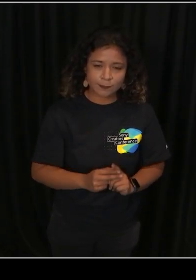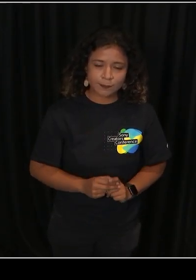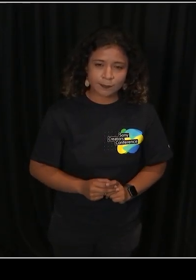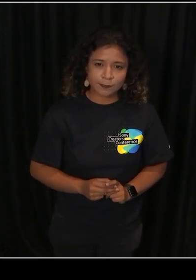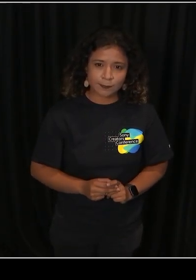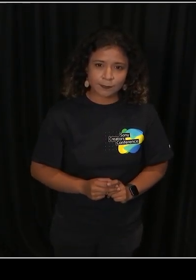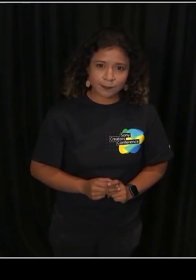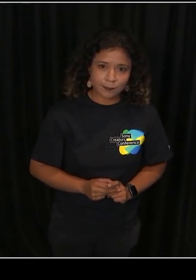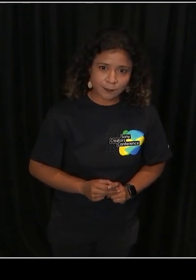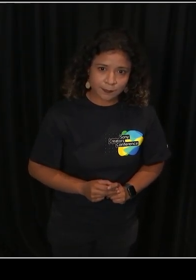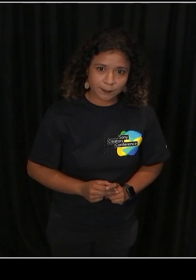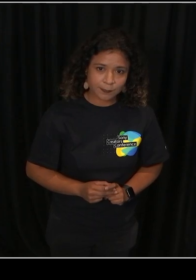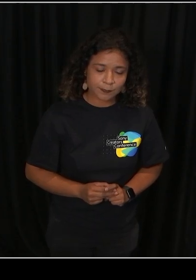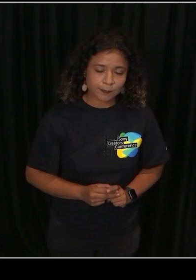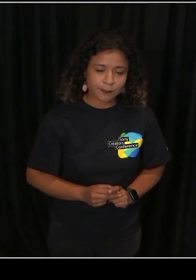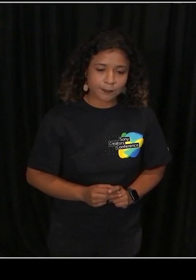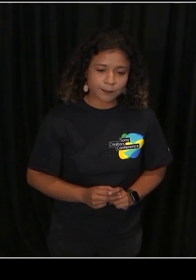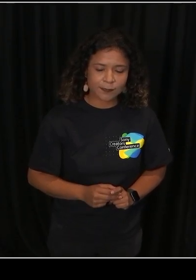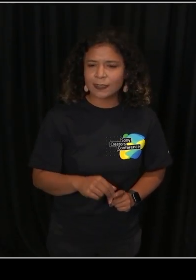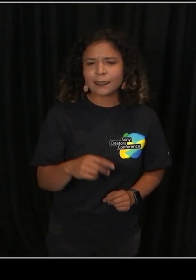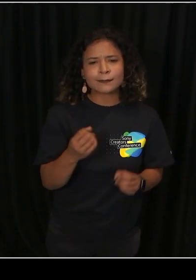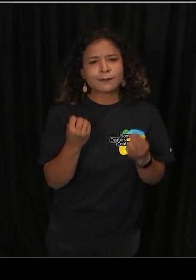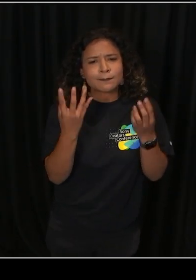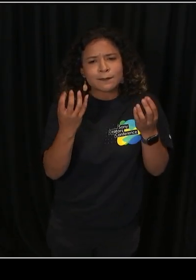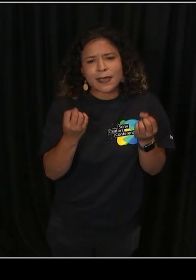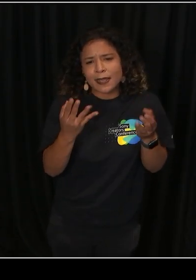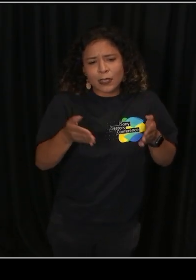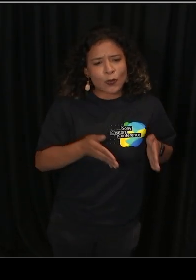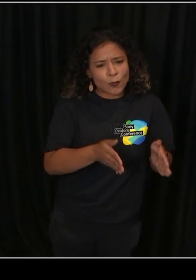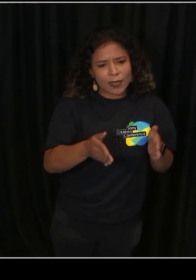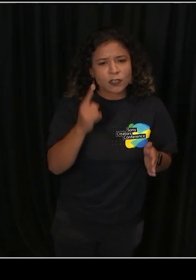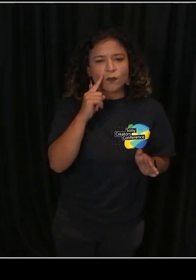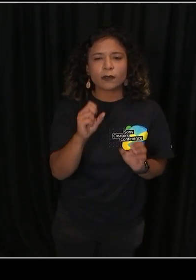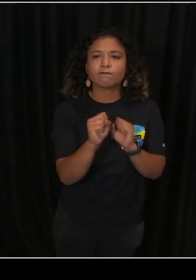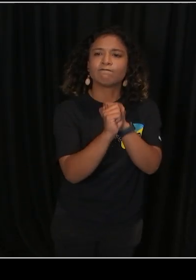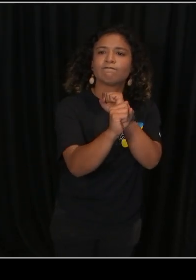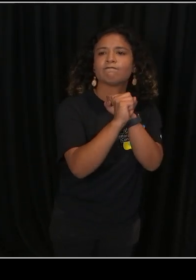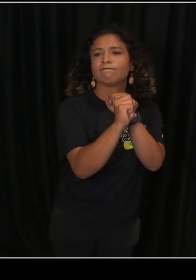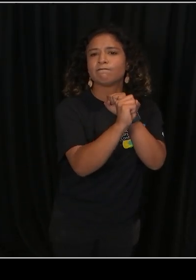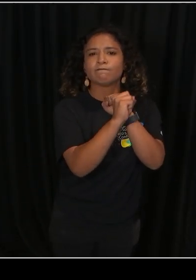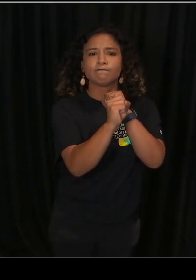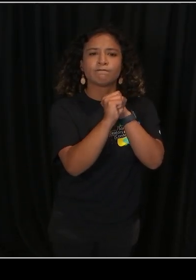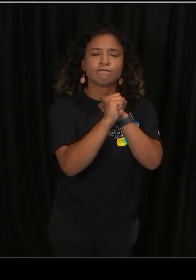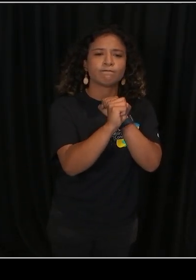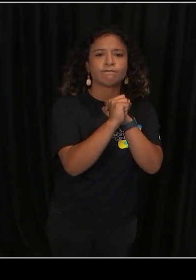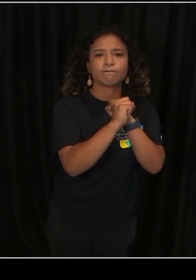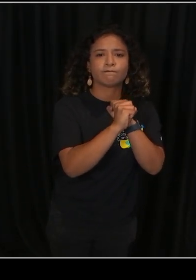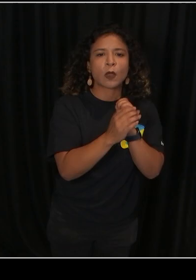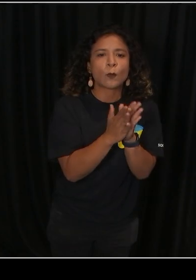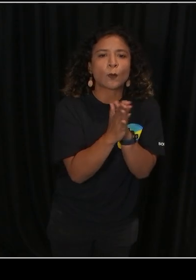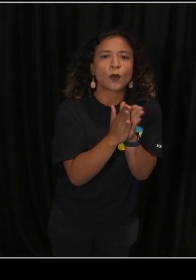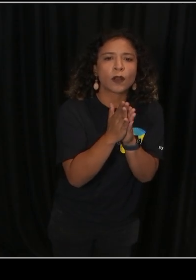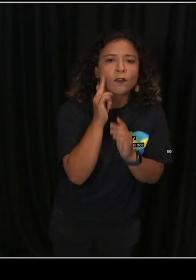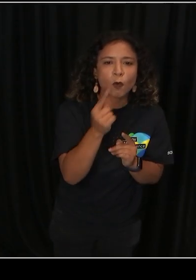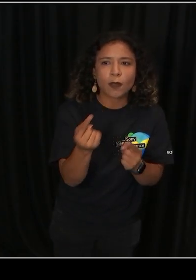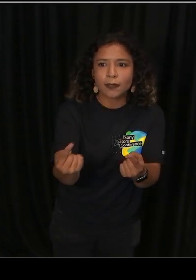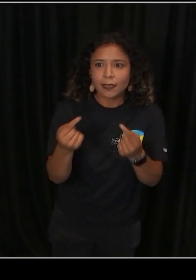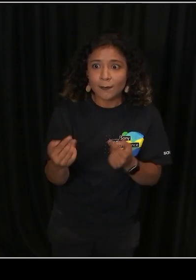There are many ways to promote the motivation for user to come back again to the virtual world.